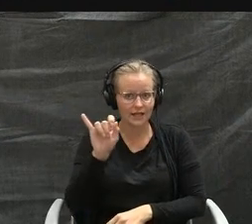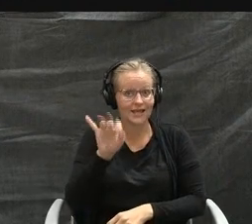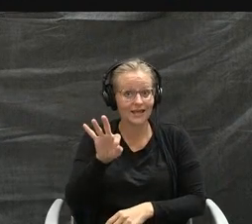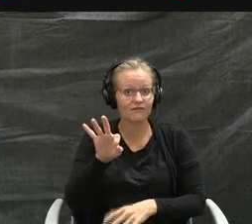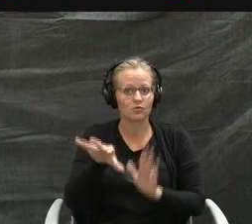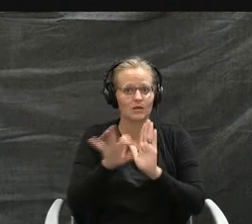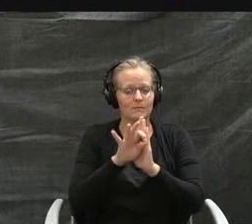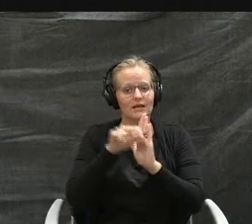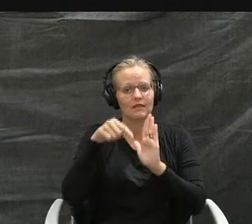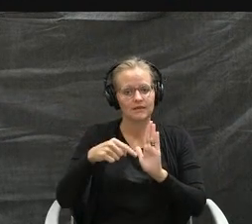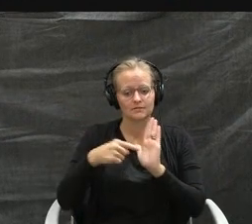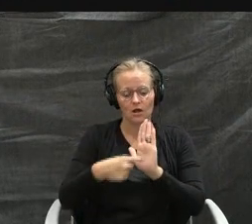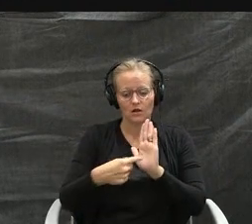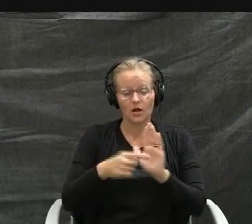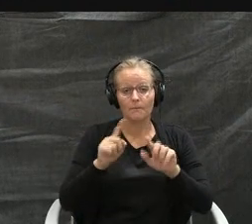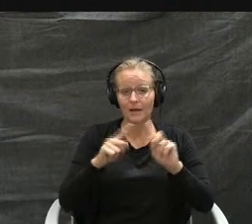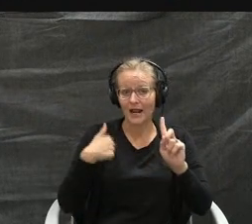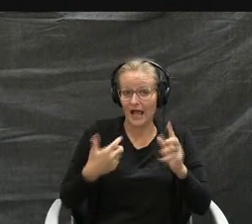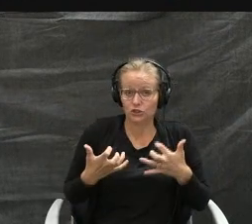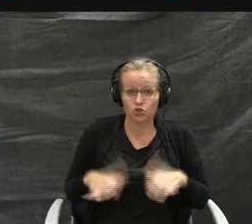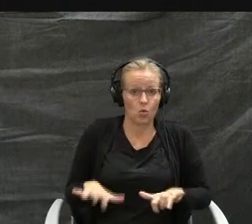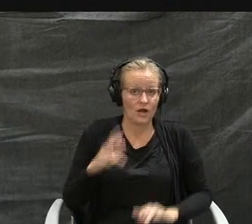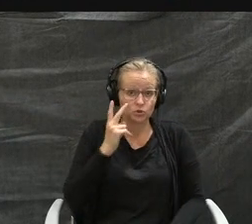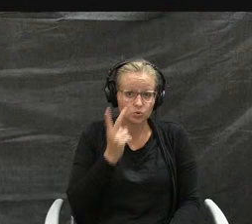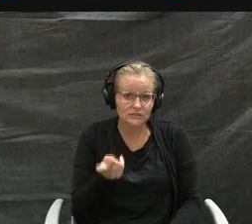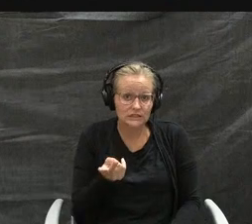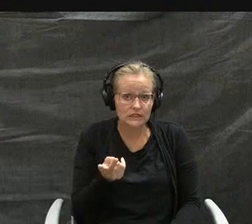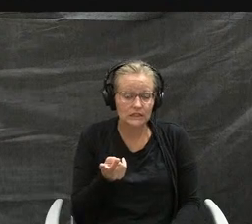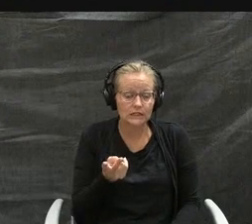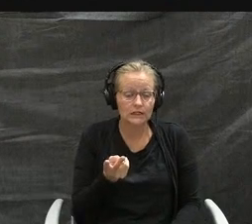wouldn't want to see this scenario where we have a lot of